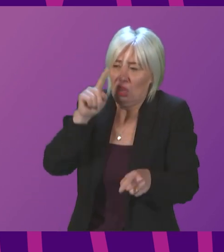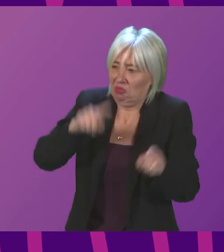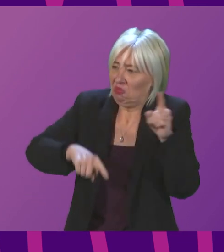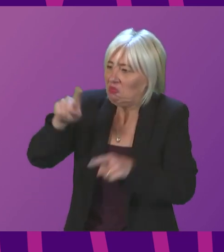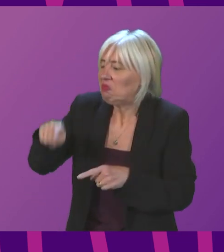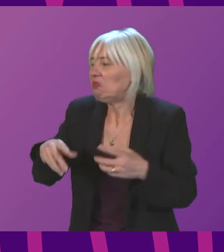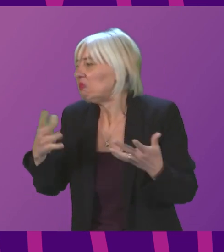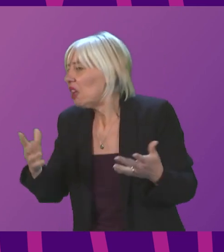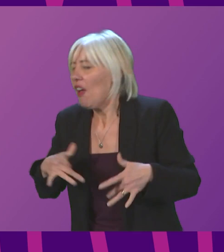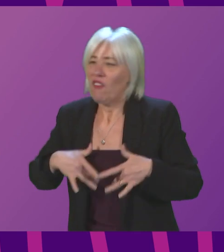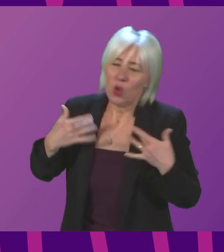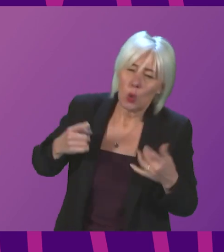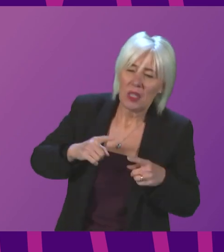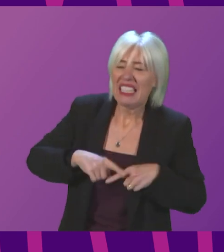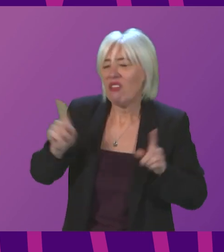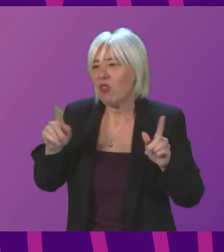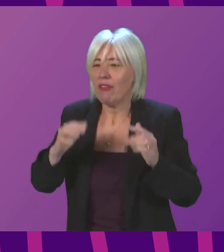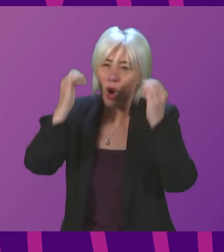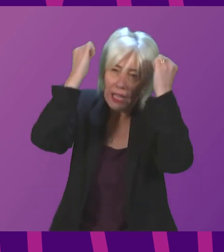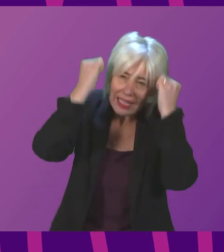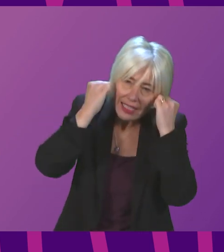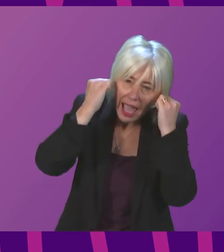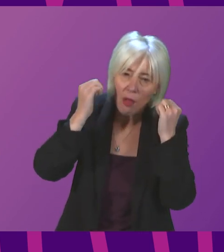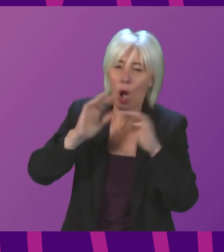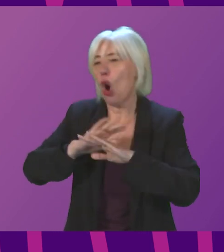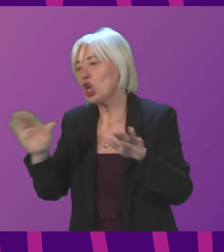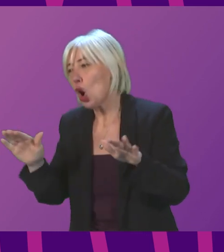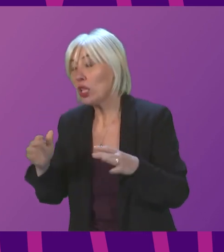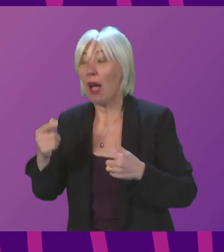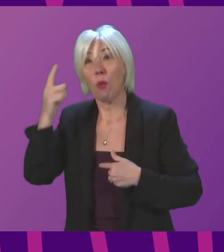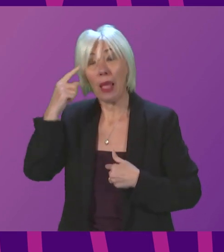of cycle helmets. I would always expect my ministers to set a good example, but I am